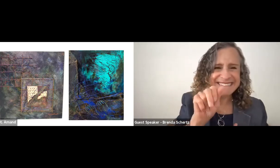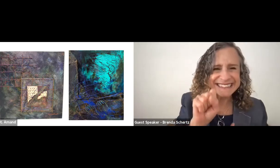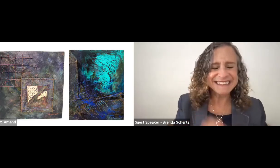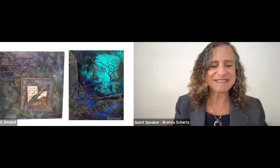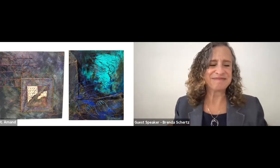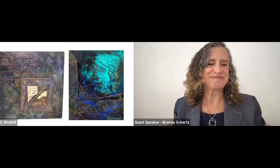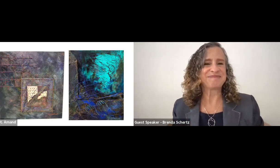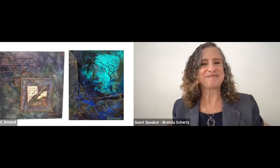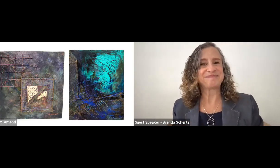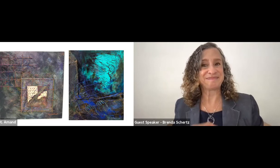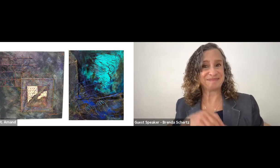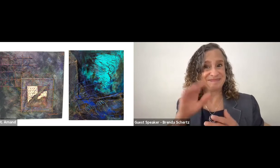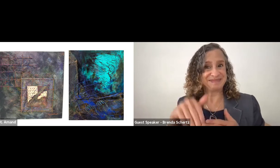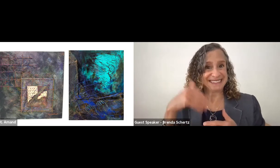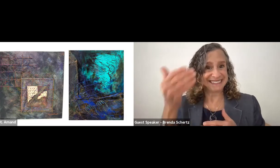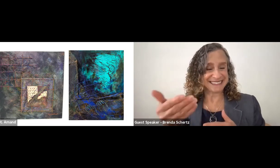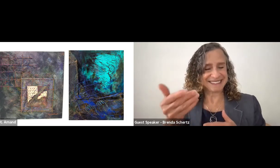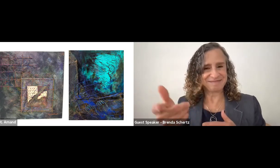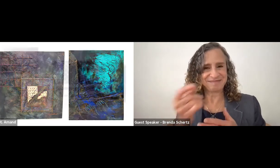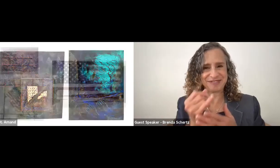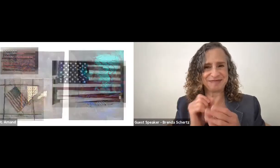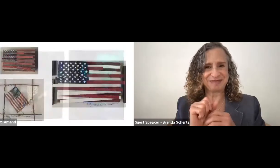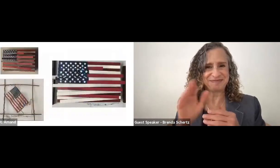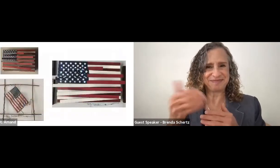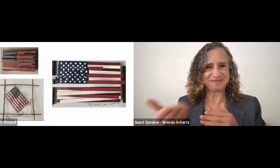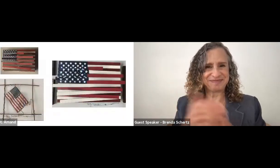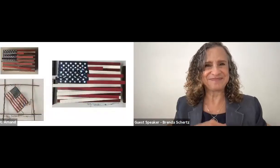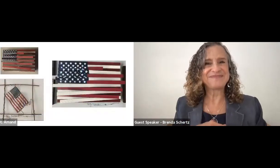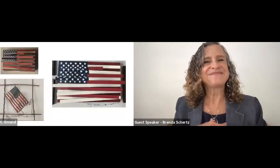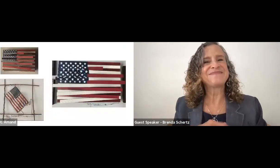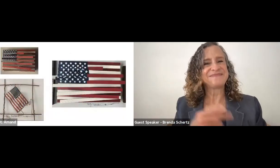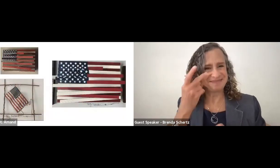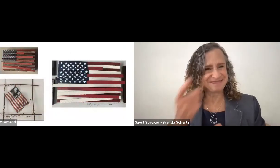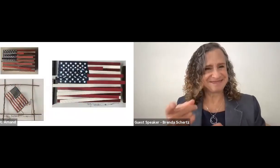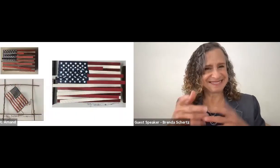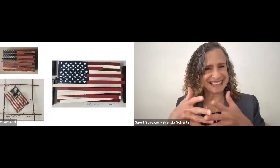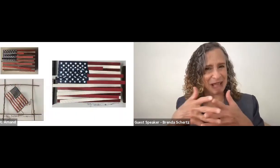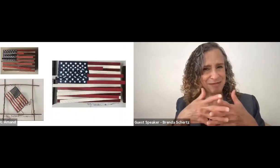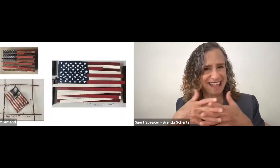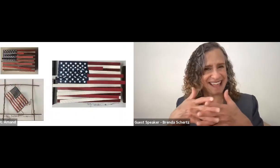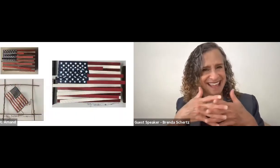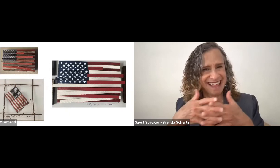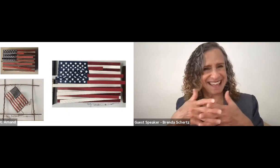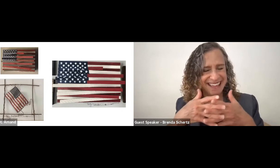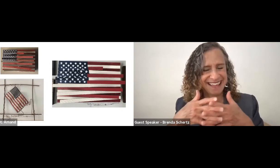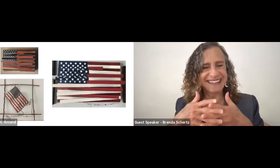and he would turn them into collages. You know, he would use canvas and paper and metal. Show you some more.